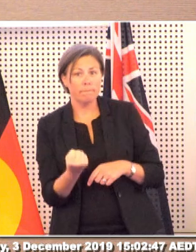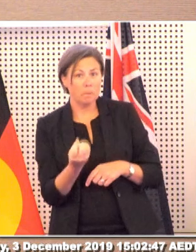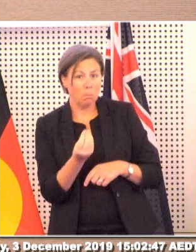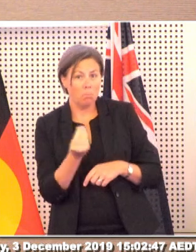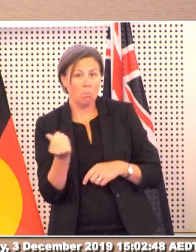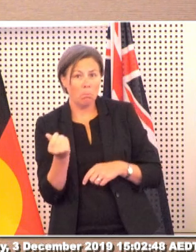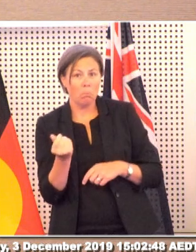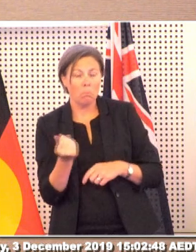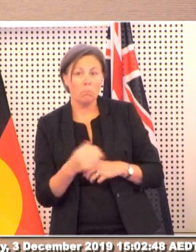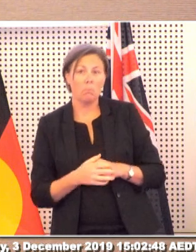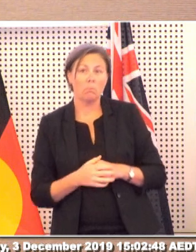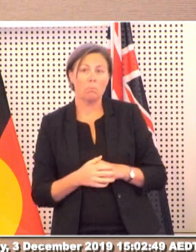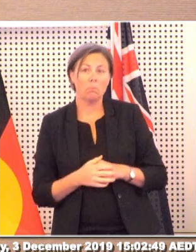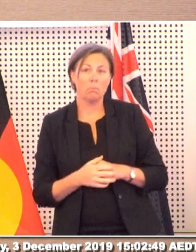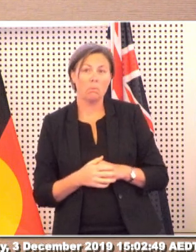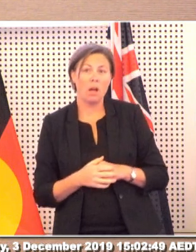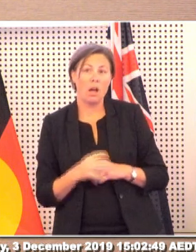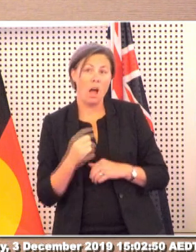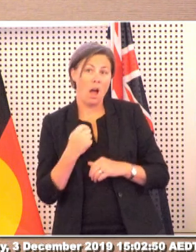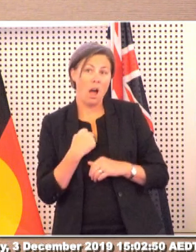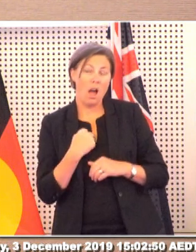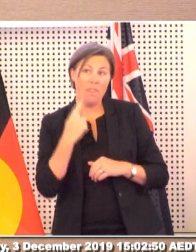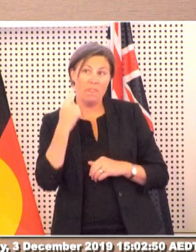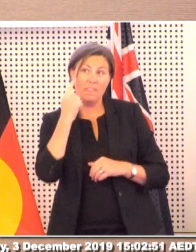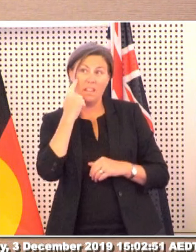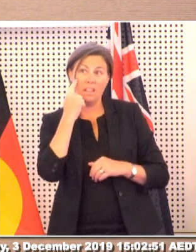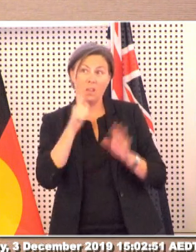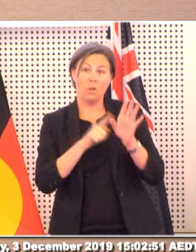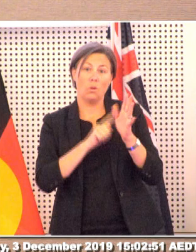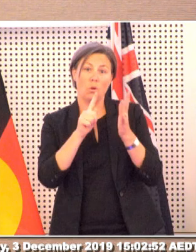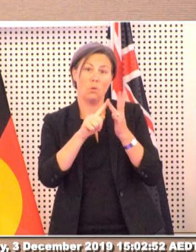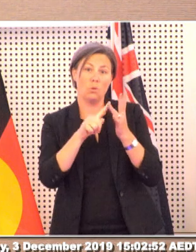I think it would be fair to say that Yooralla has had some very significant